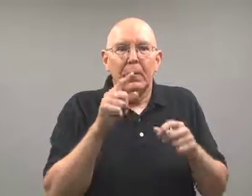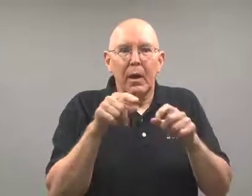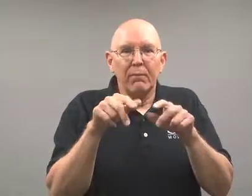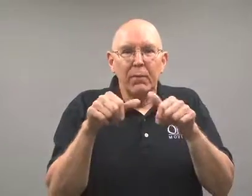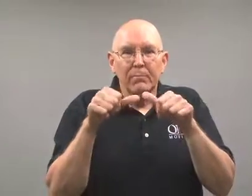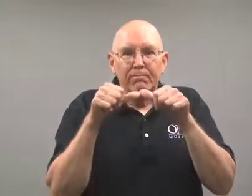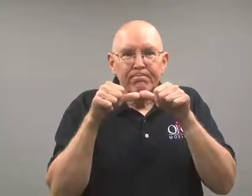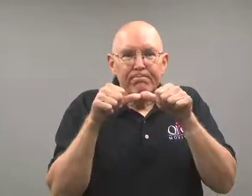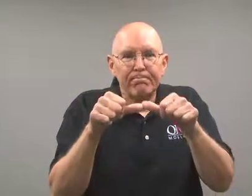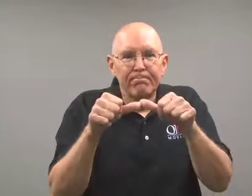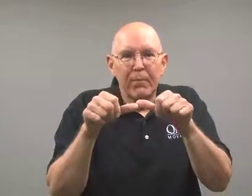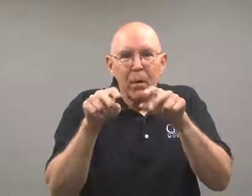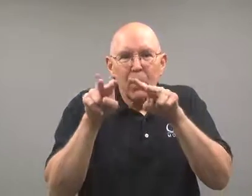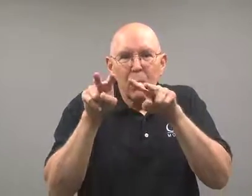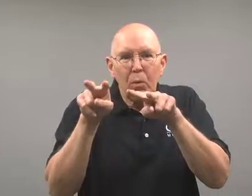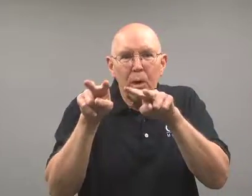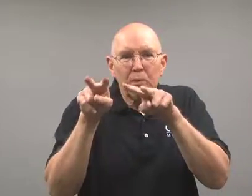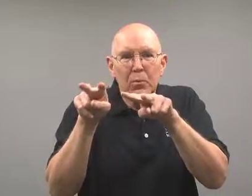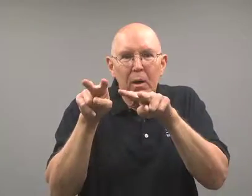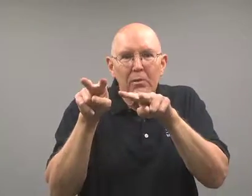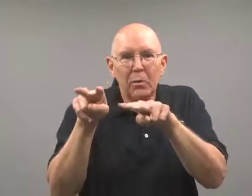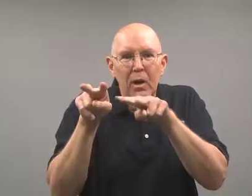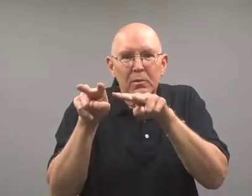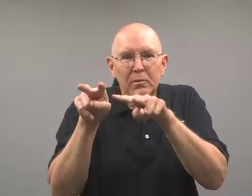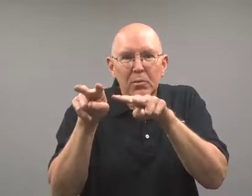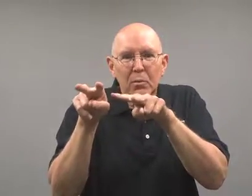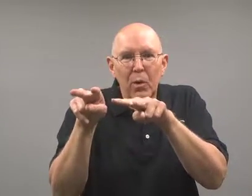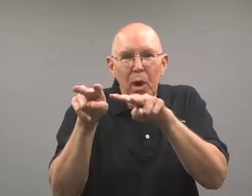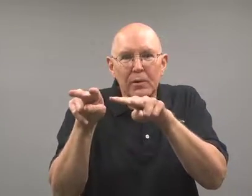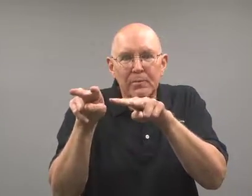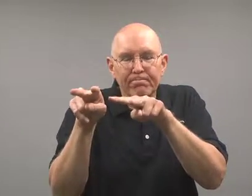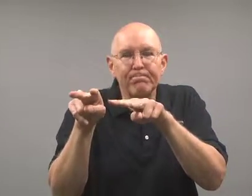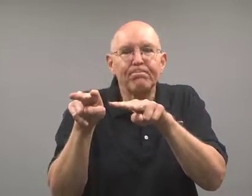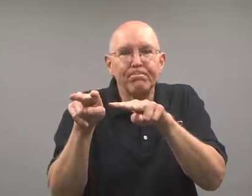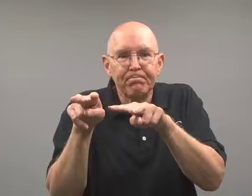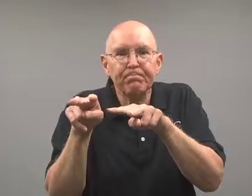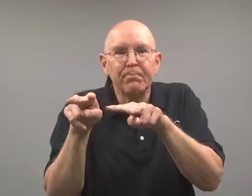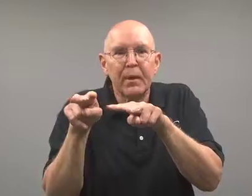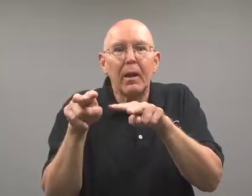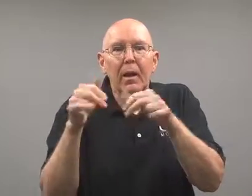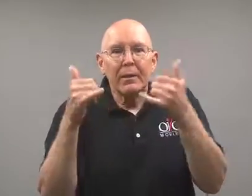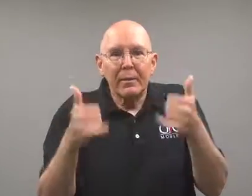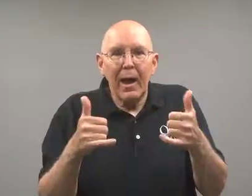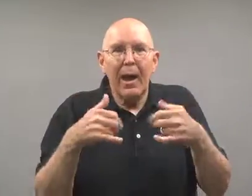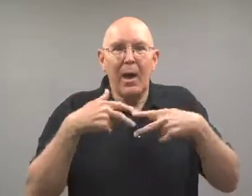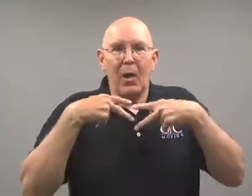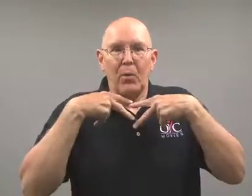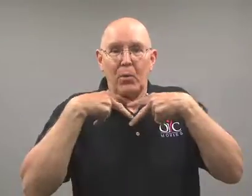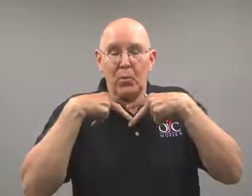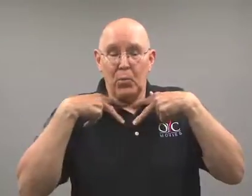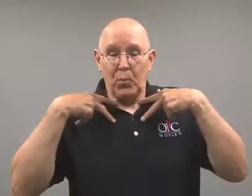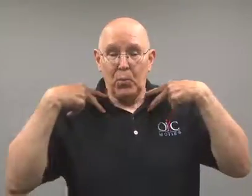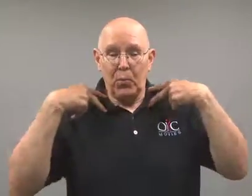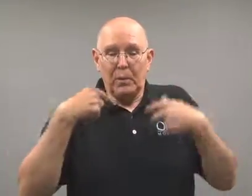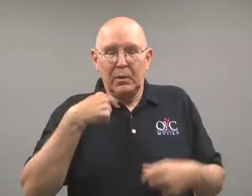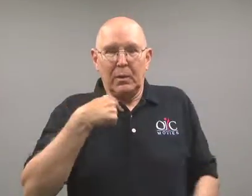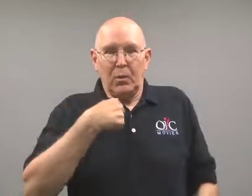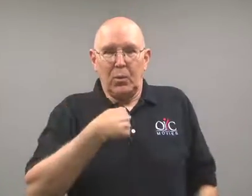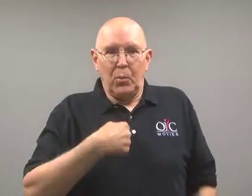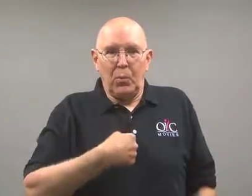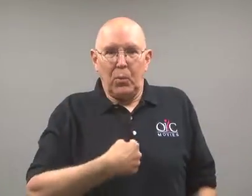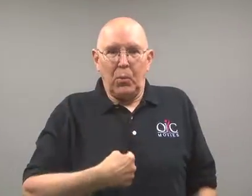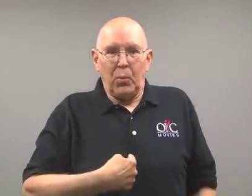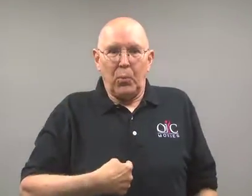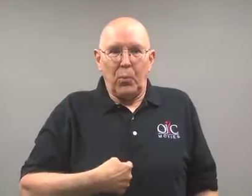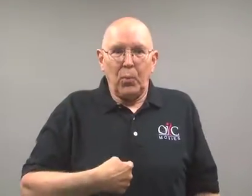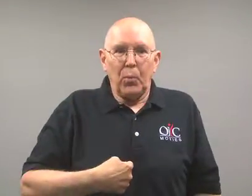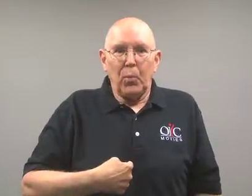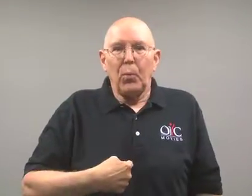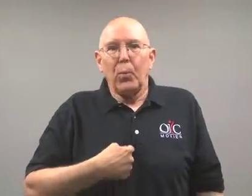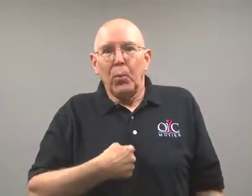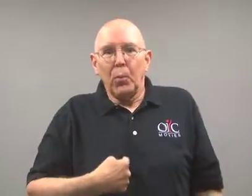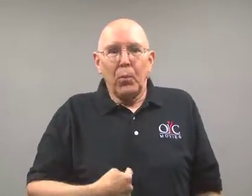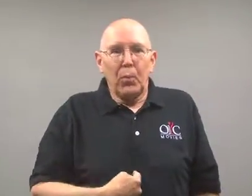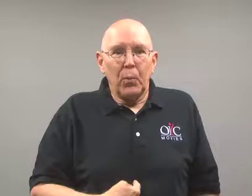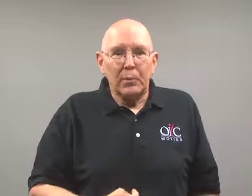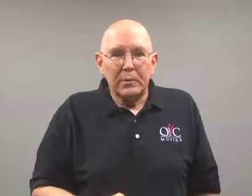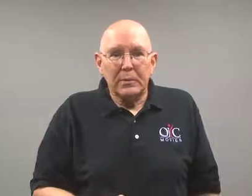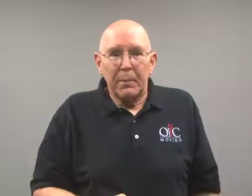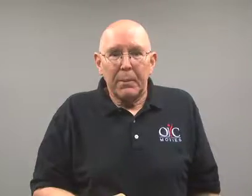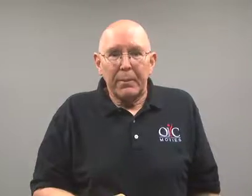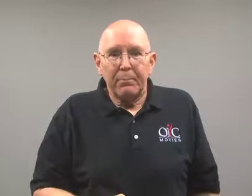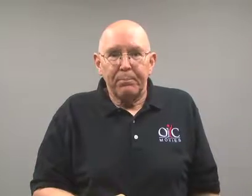He was kept under observation, and it moved down into his stomach.